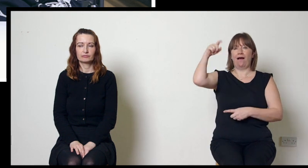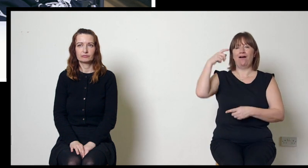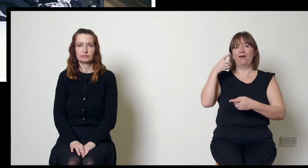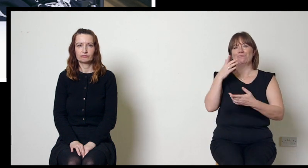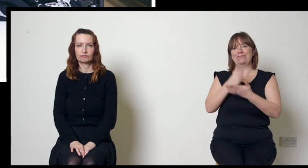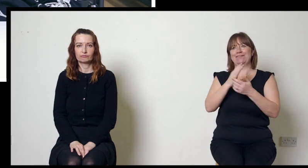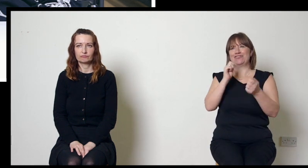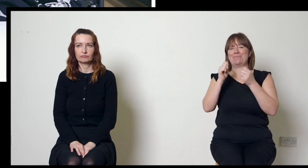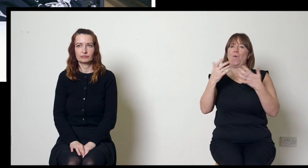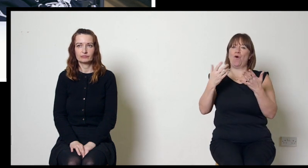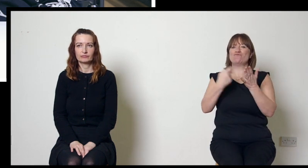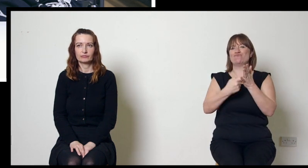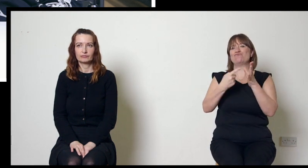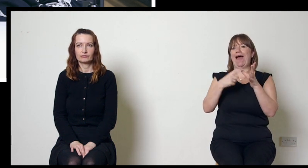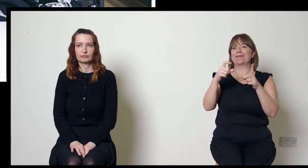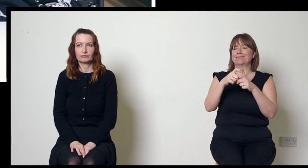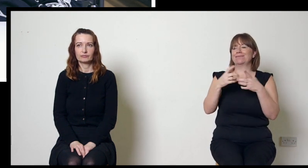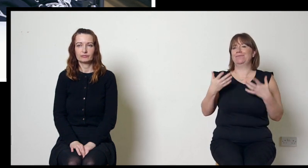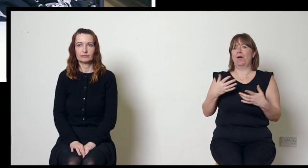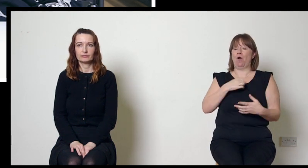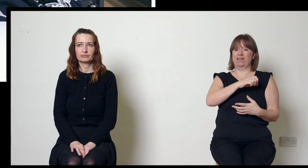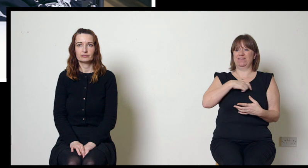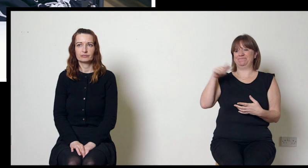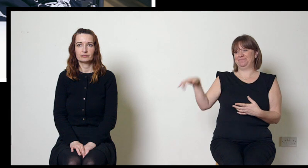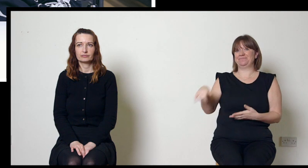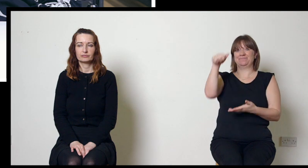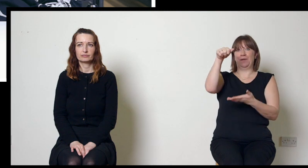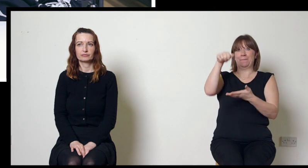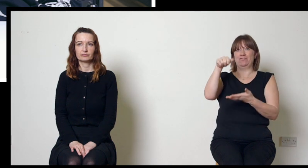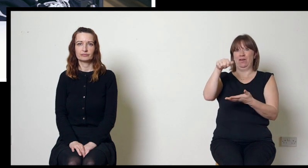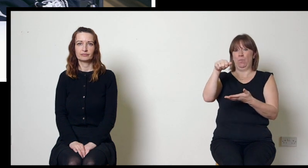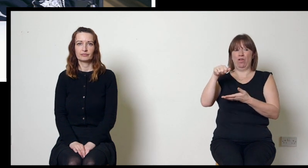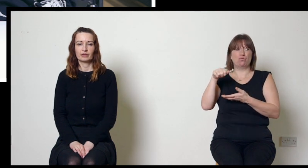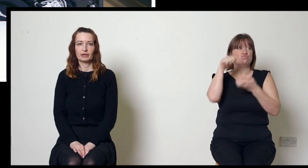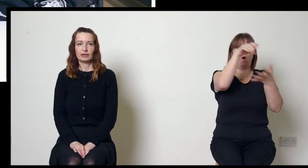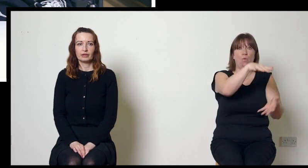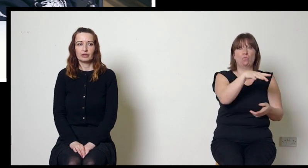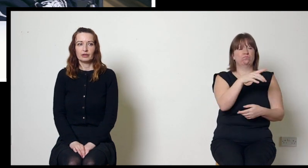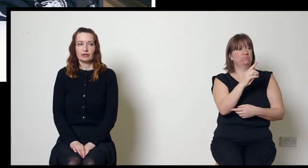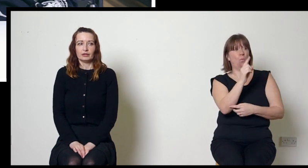We were quite honest and said, right, this is the pocket of funding we've got. We can throw all of this at one person, one exit, one artist,